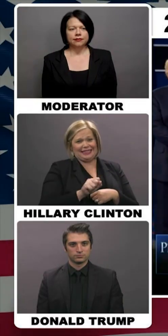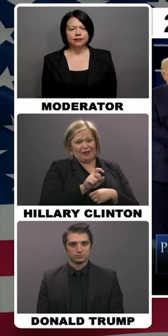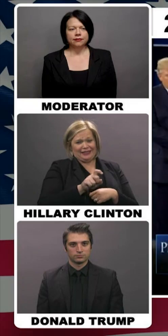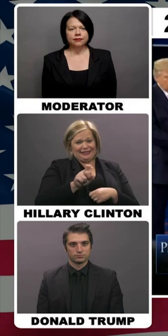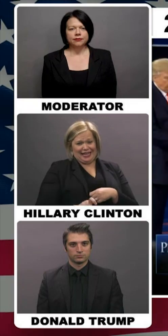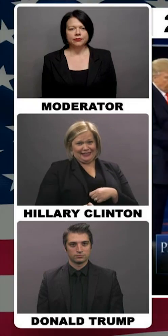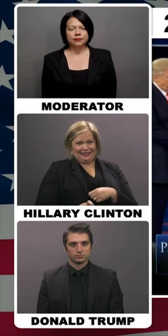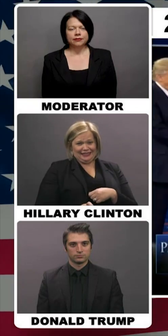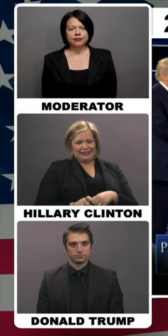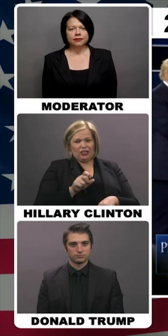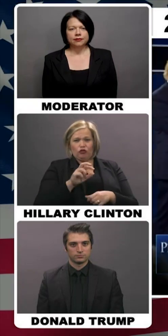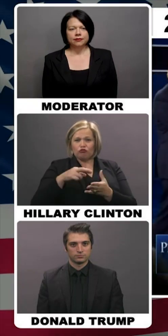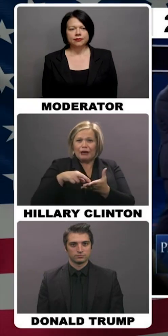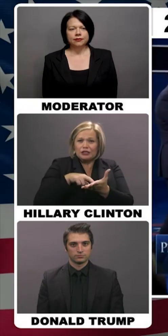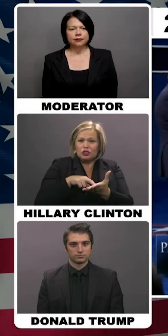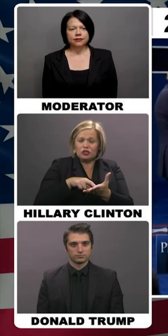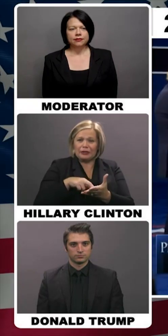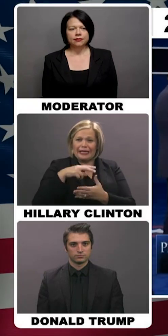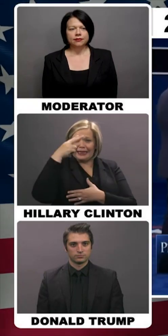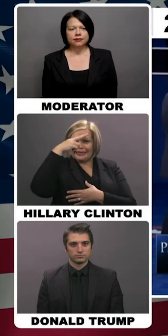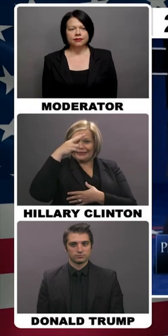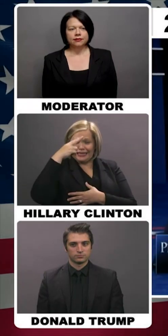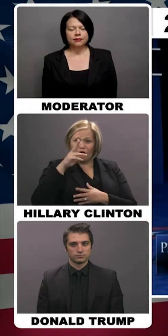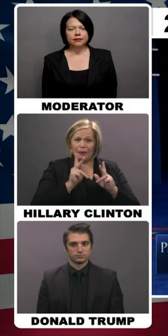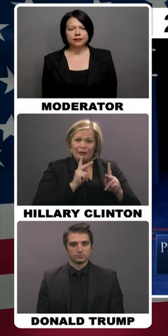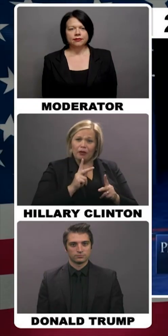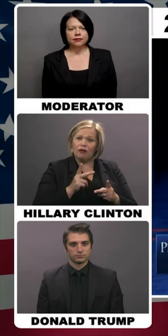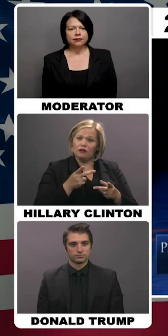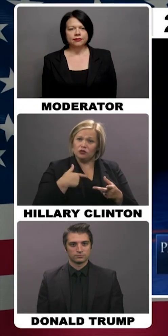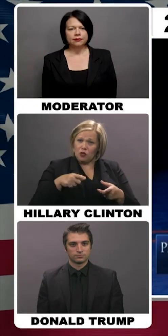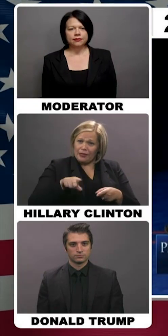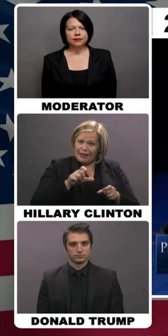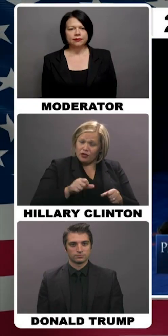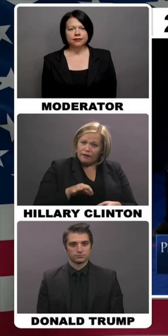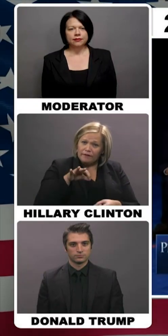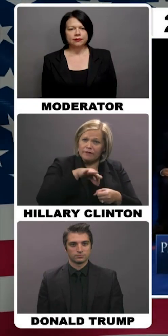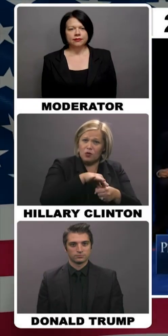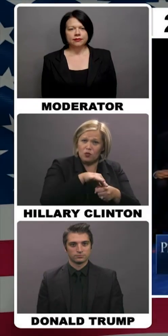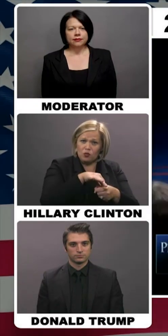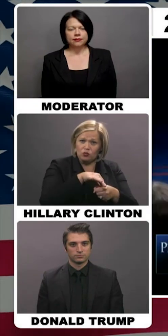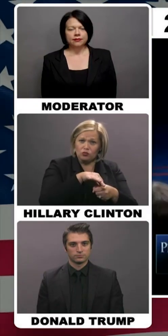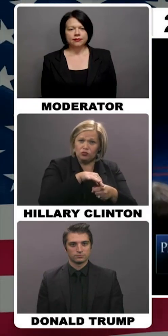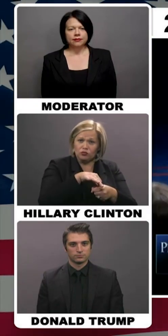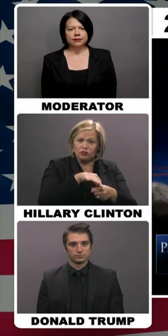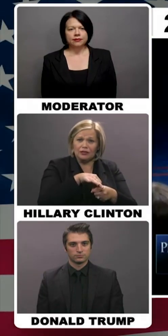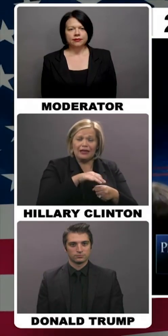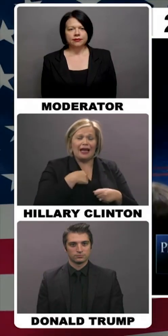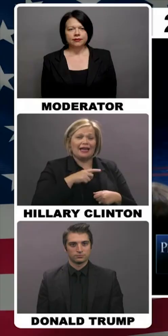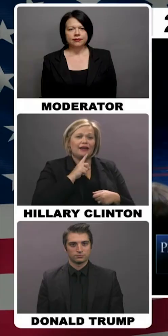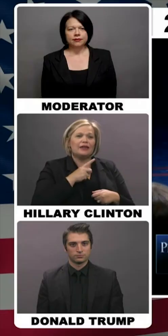registering Latino citizens to be able to vote. So I have a deep devotion to use your